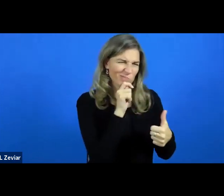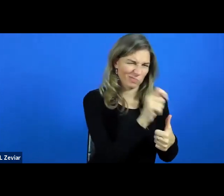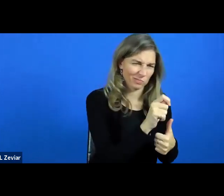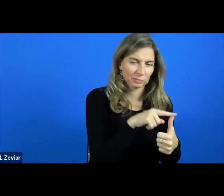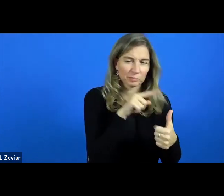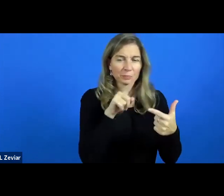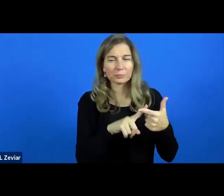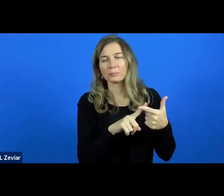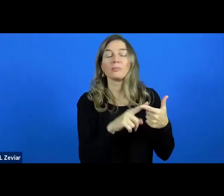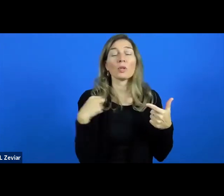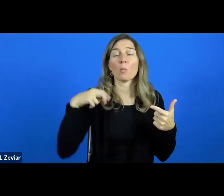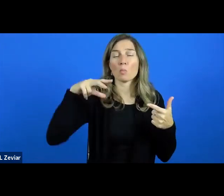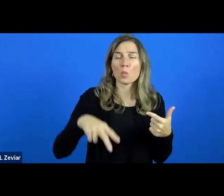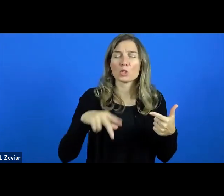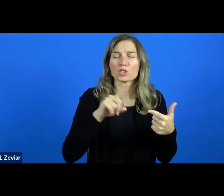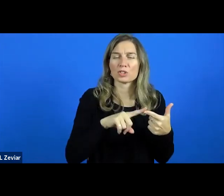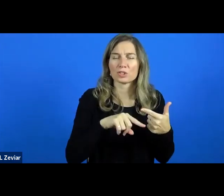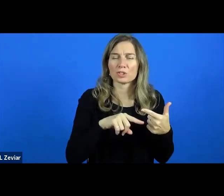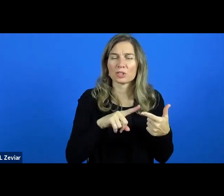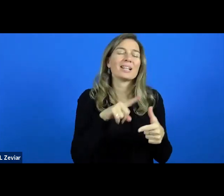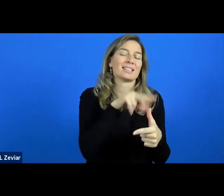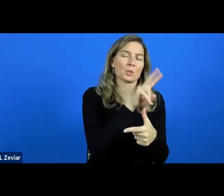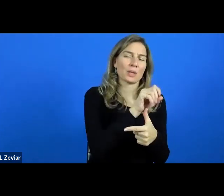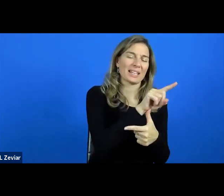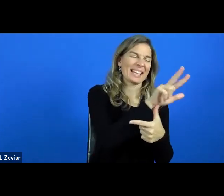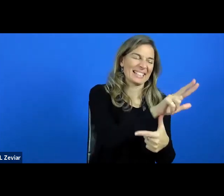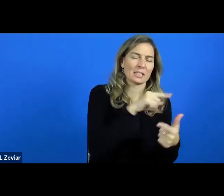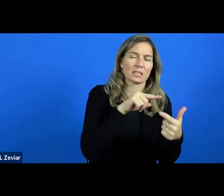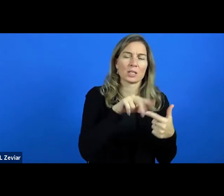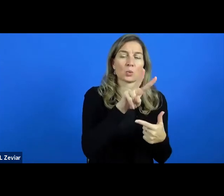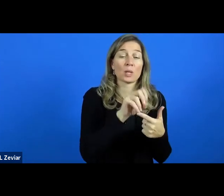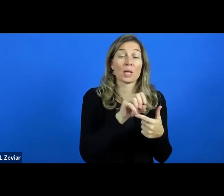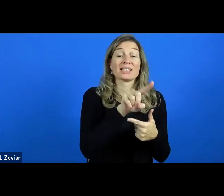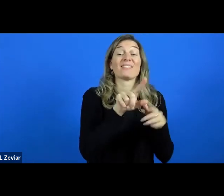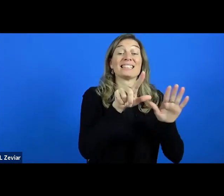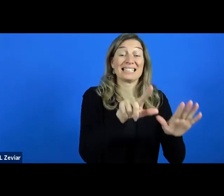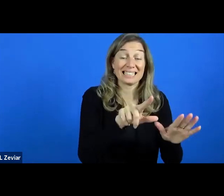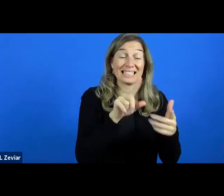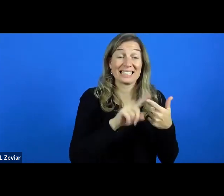and the other one was 2017. In 2018 we learned that a residential institution was built